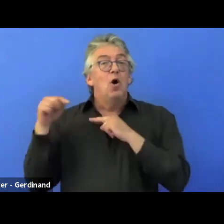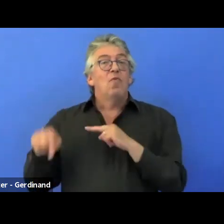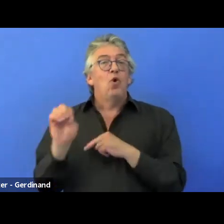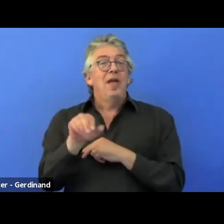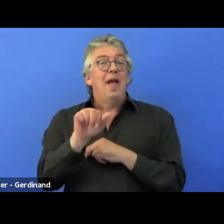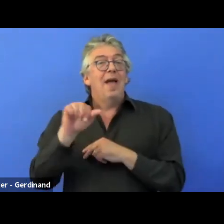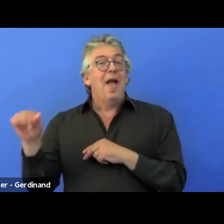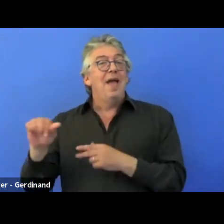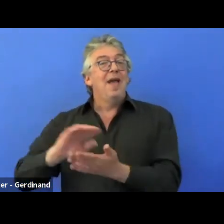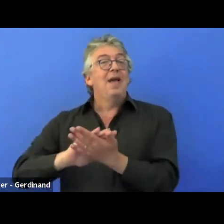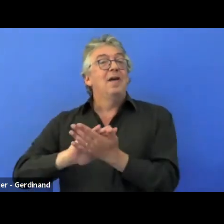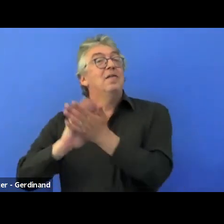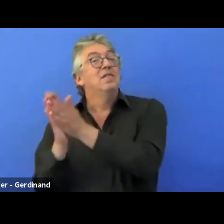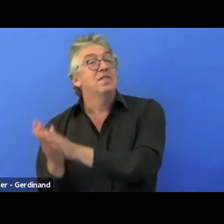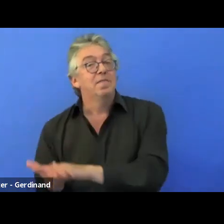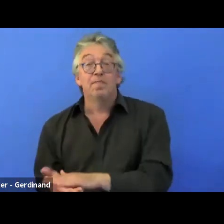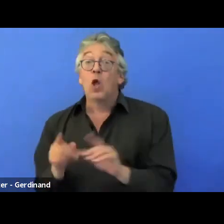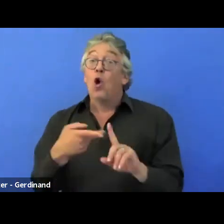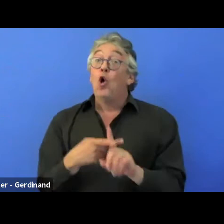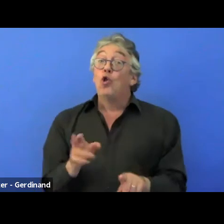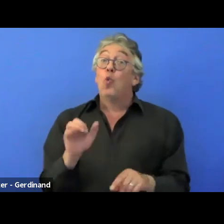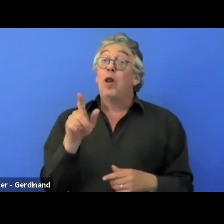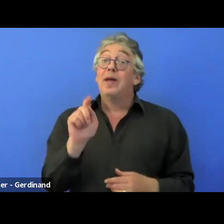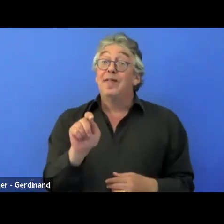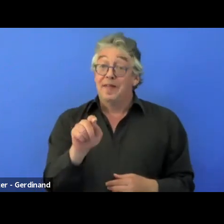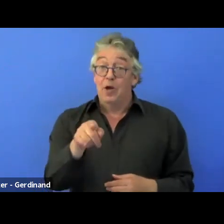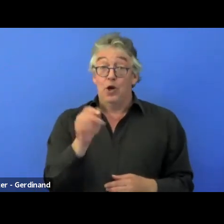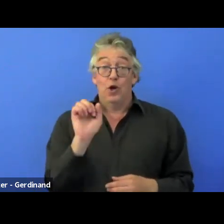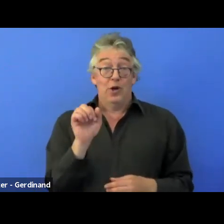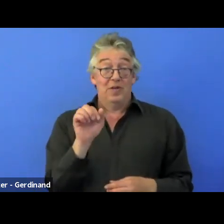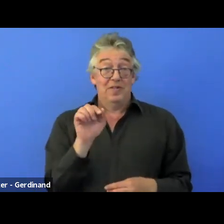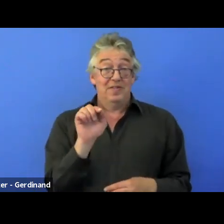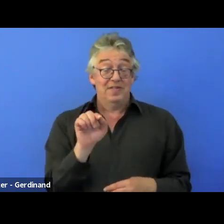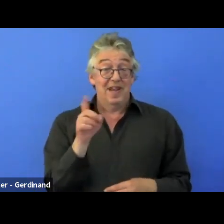in which toolkit you can already see some of the relevant standards.